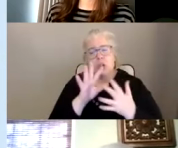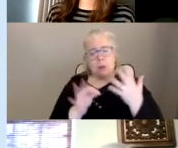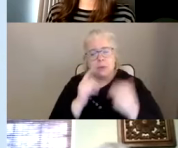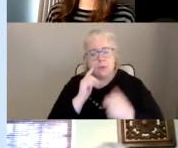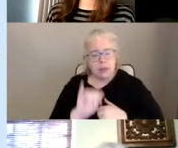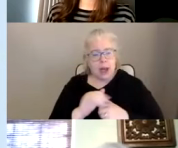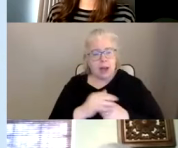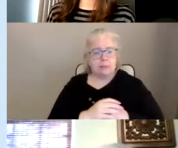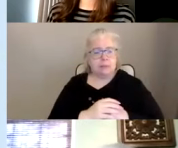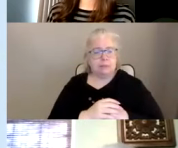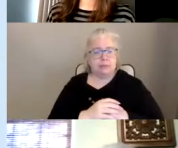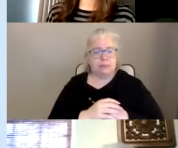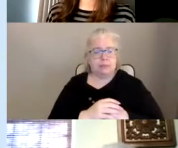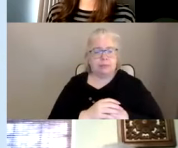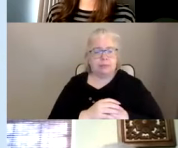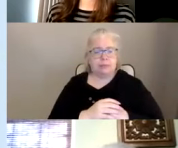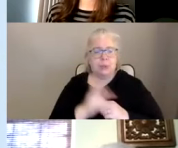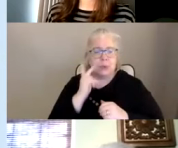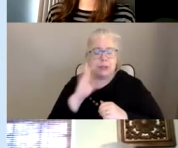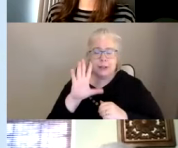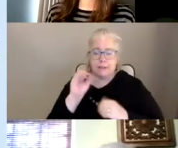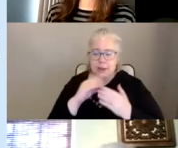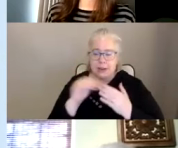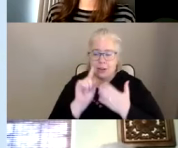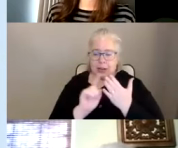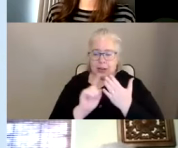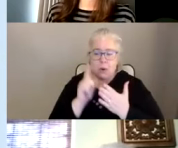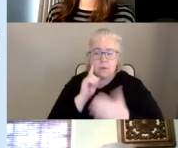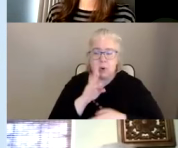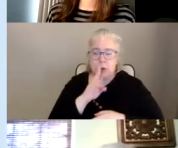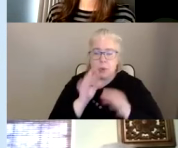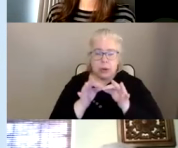So here we have $50 an hour for spoken languages